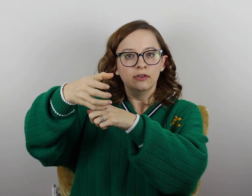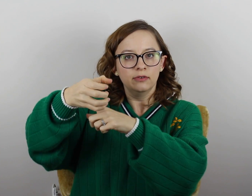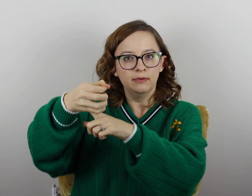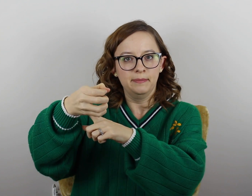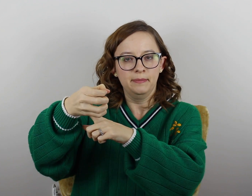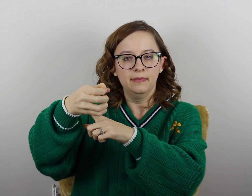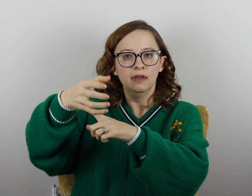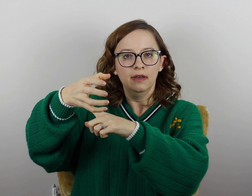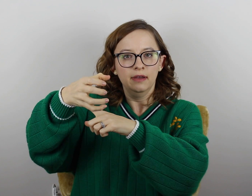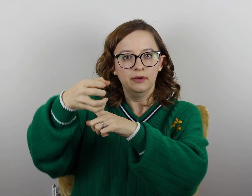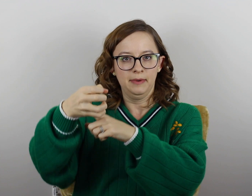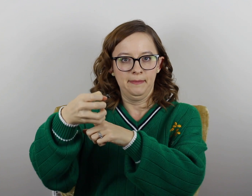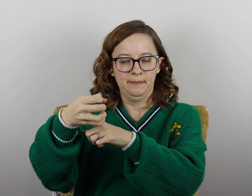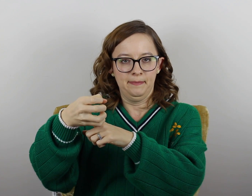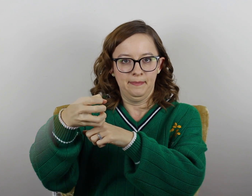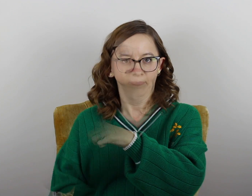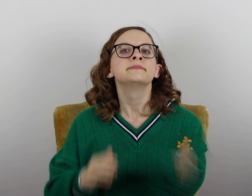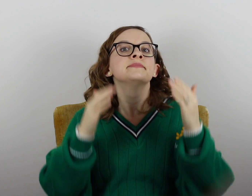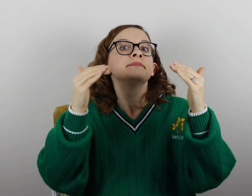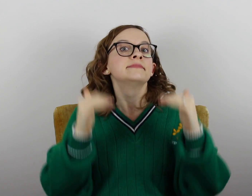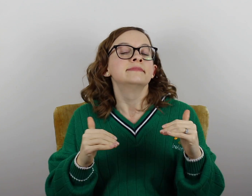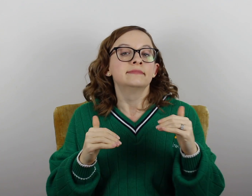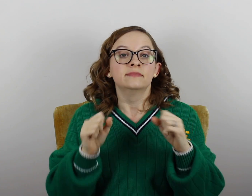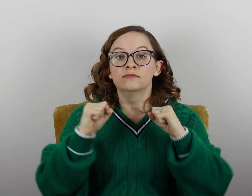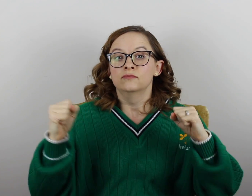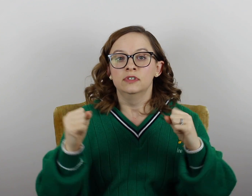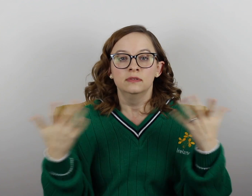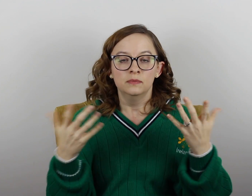So kind of squeeze and grip it over and over.